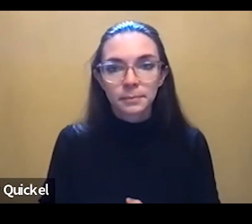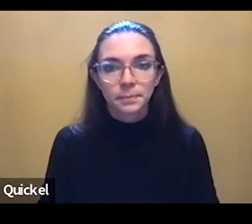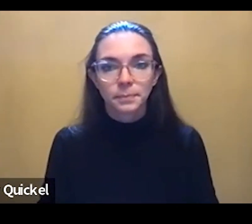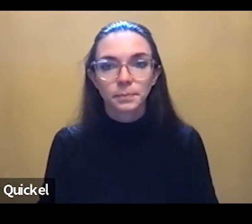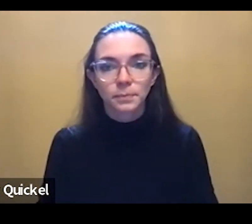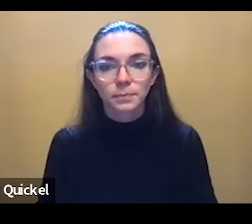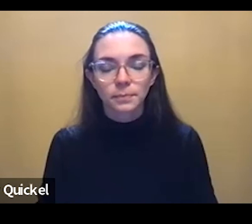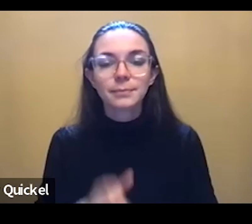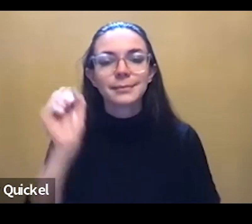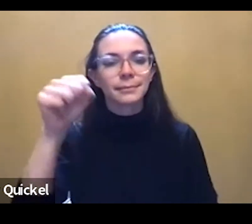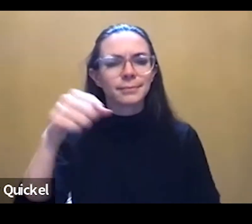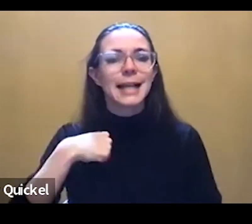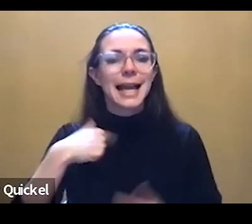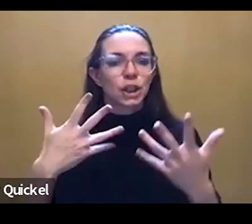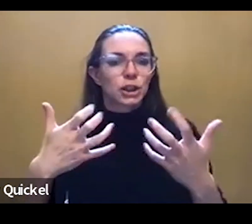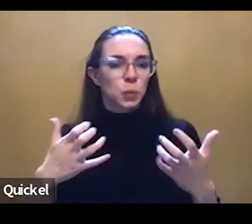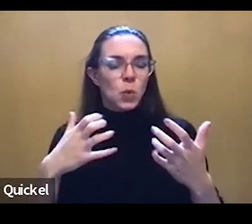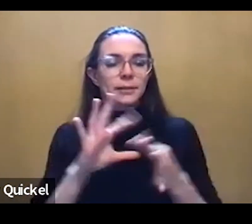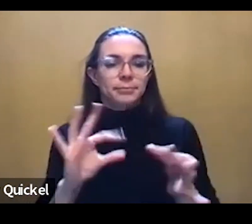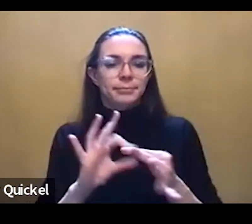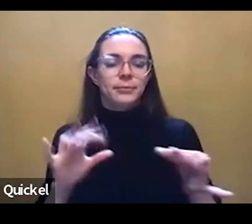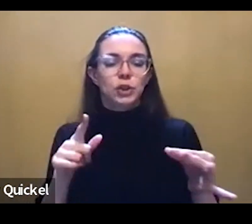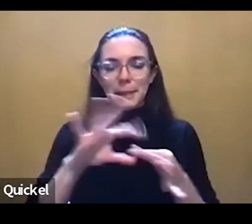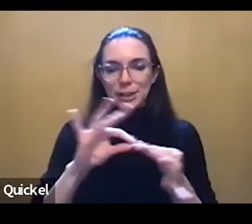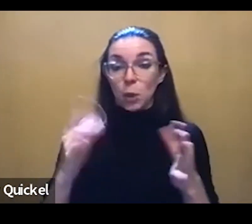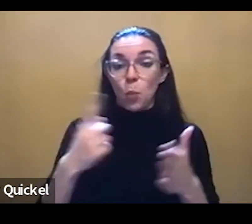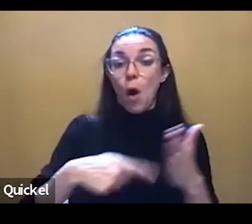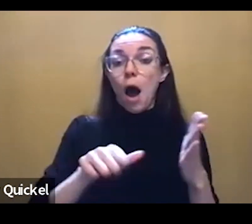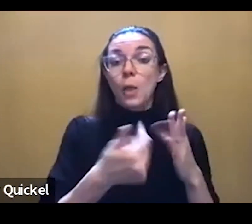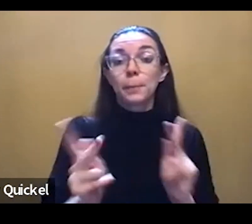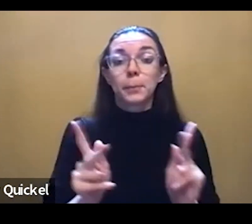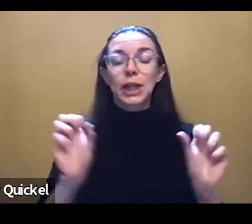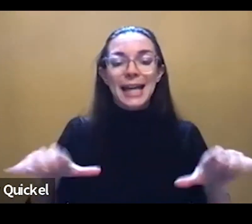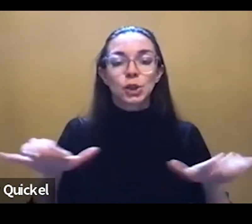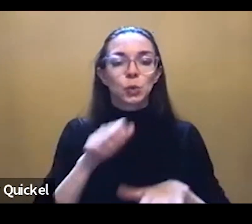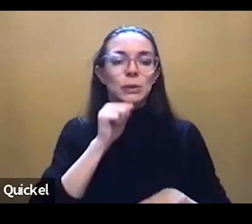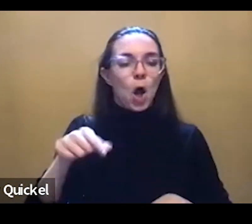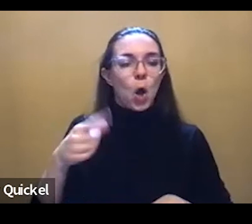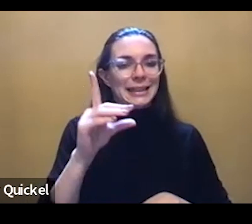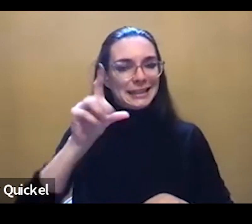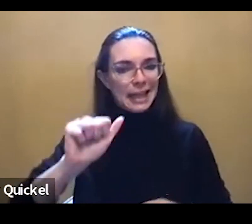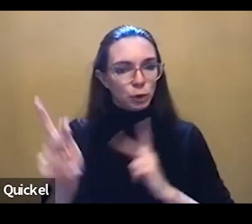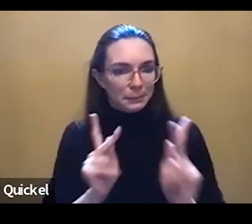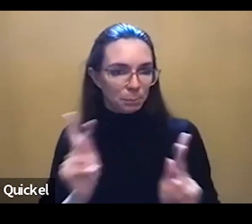I just wanted to say -- because you're mentioning what others could do -- not just disabled folks. I